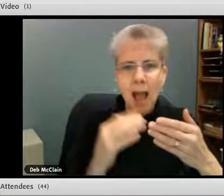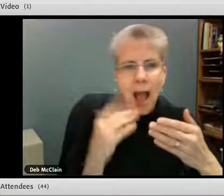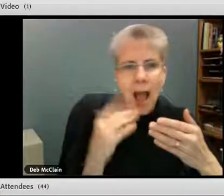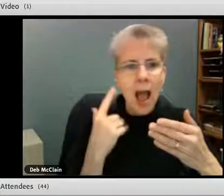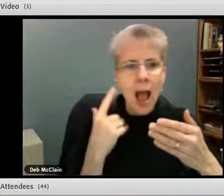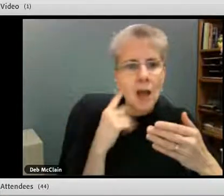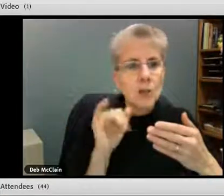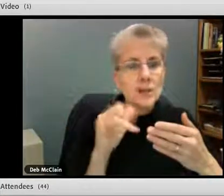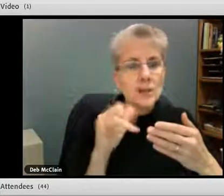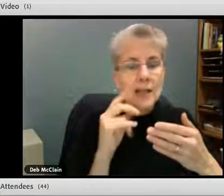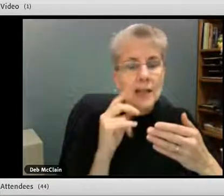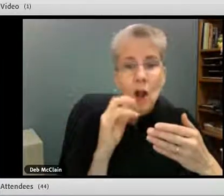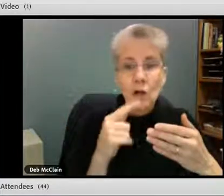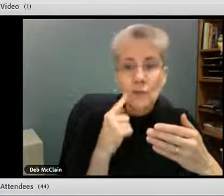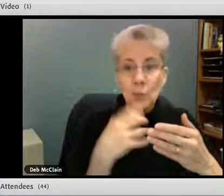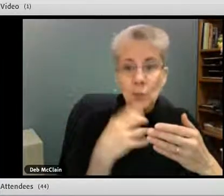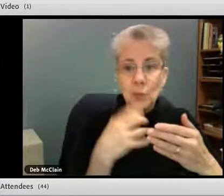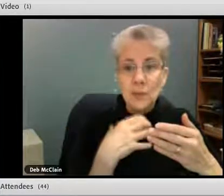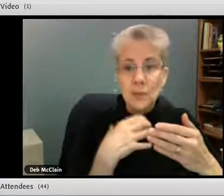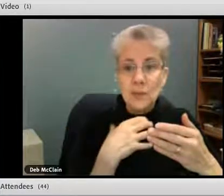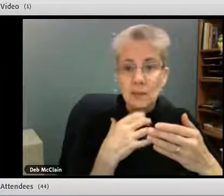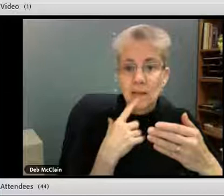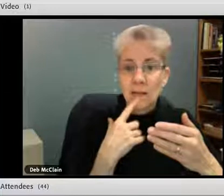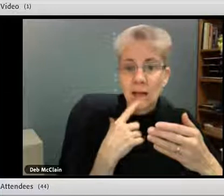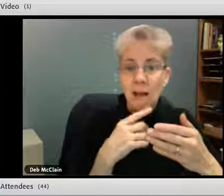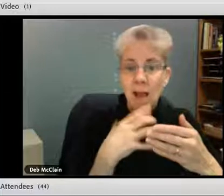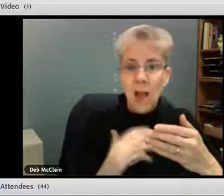It's not really good for helping that 'cause everything is food today.